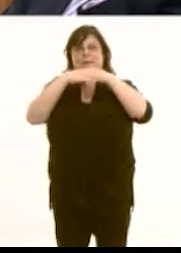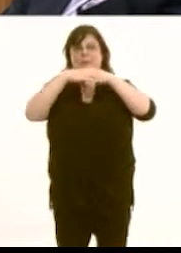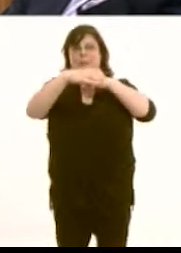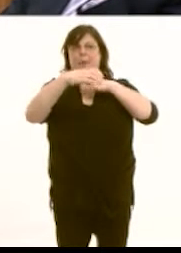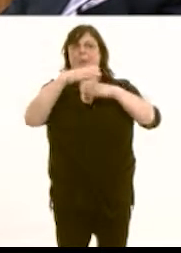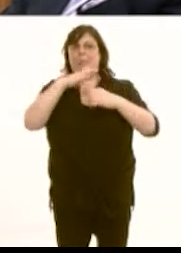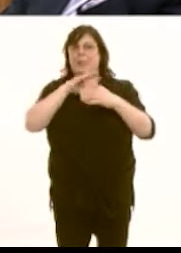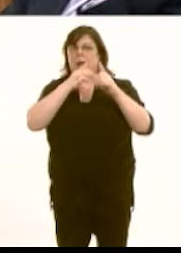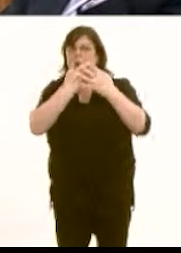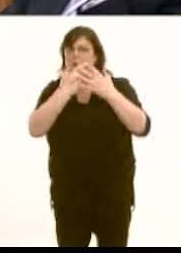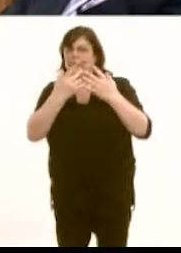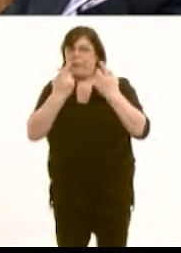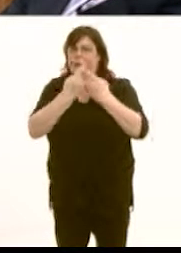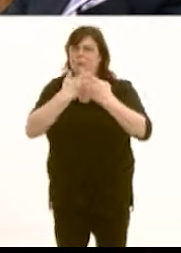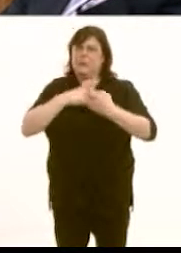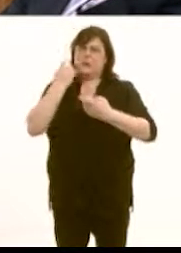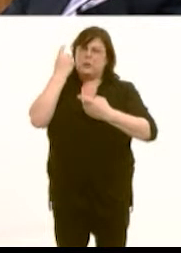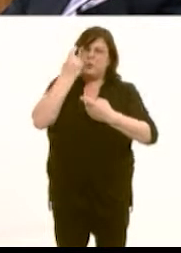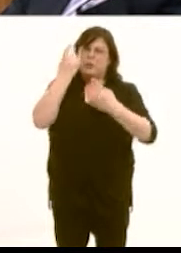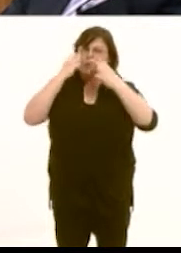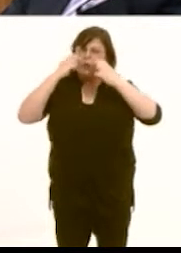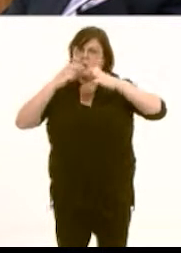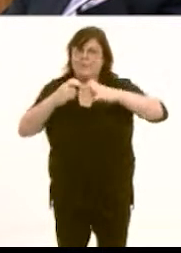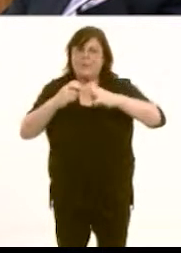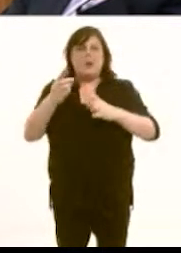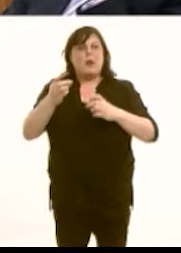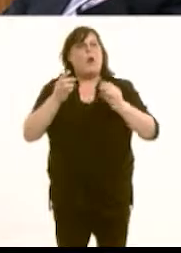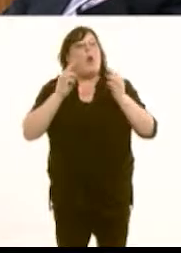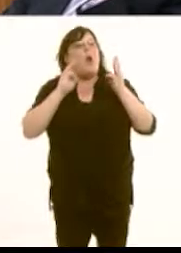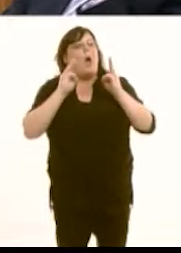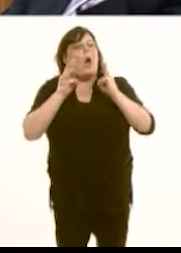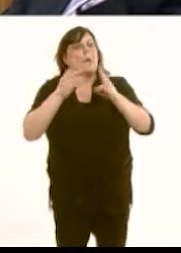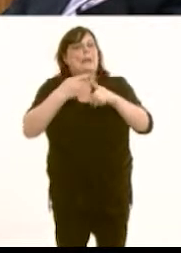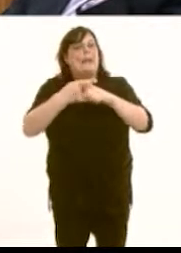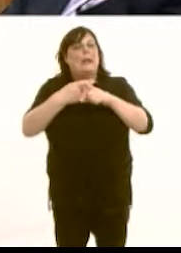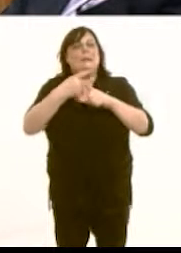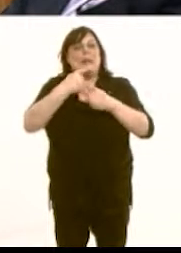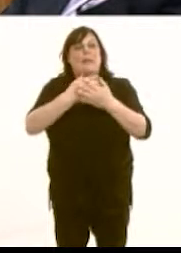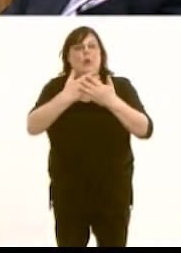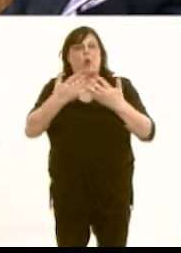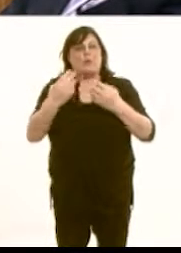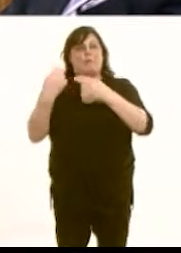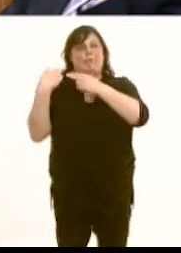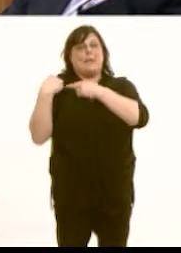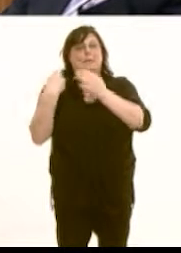Highways England consider that there are substantial liability costs, although they havenít yet told us what those costs are.